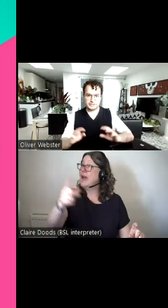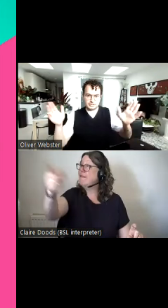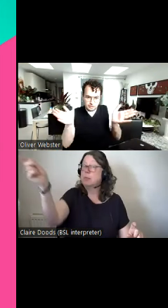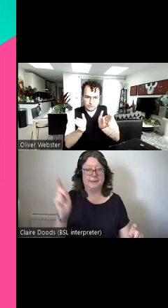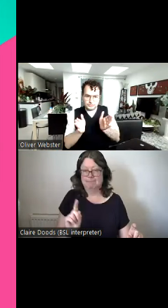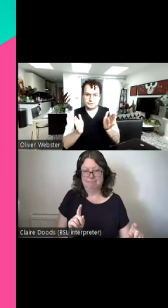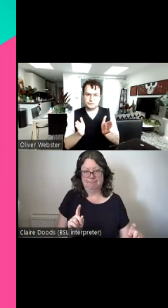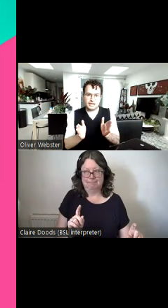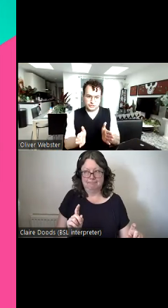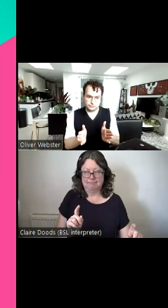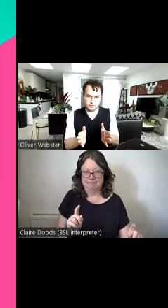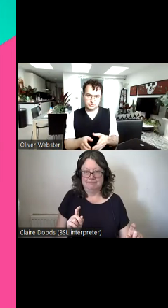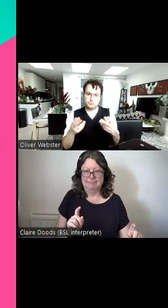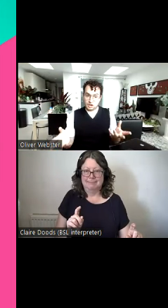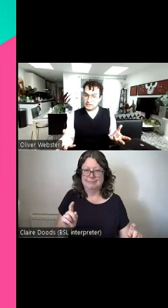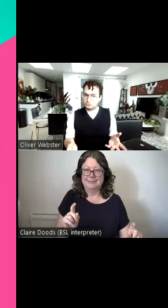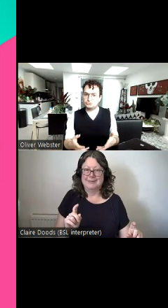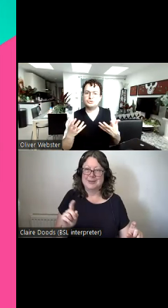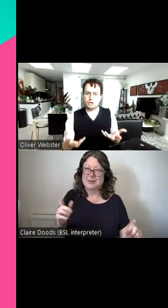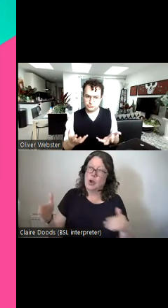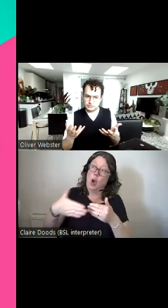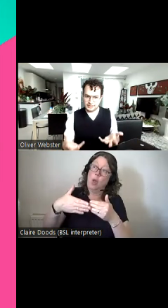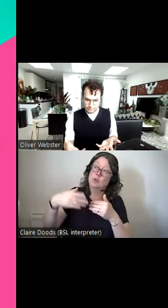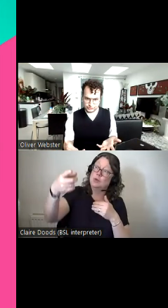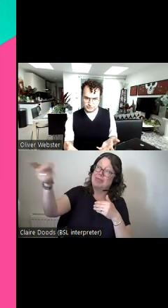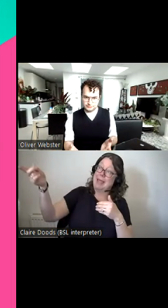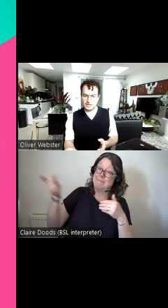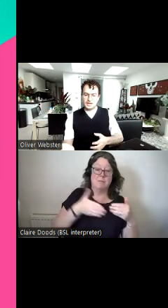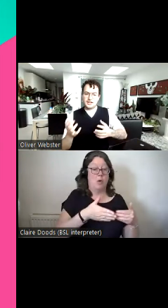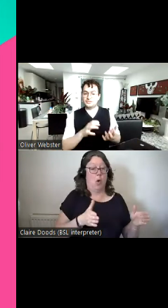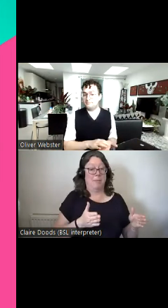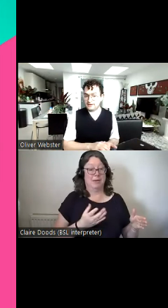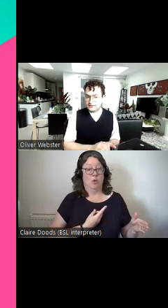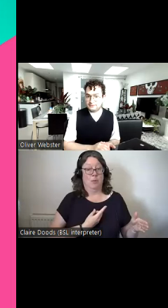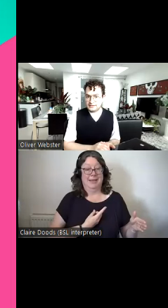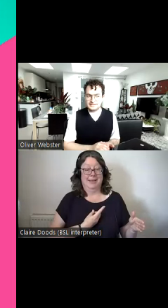It's closed to that user, which is why it's called closed captions. The benefit of this is